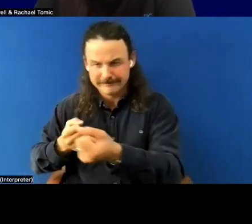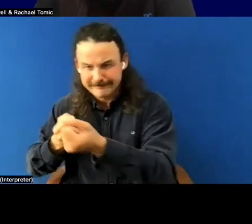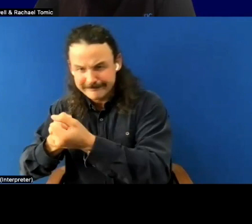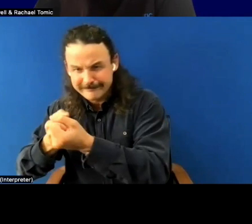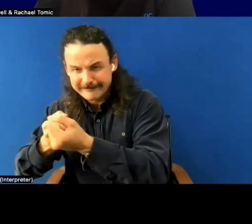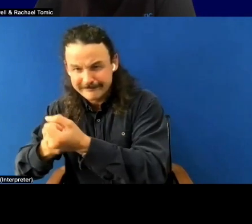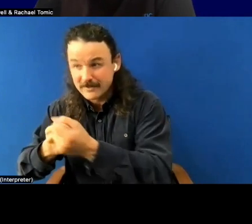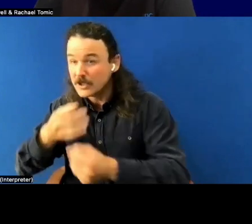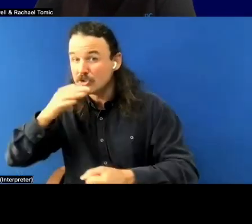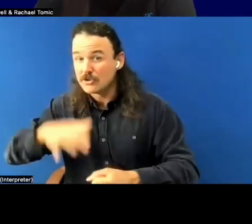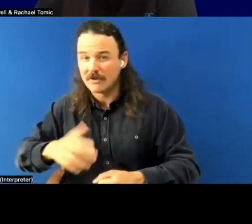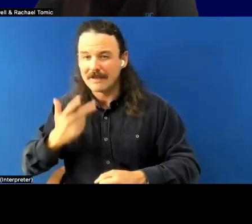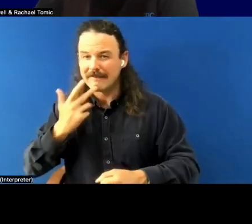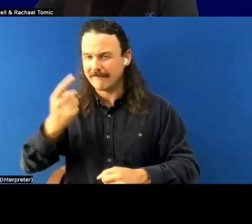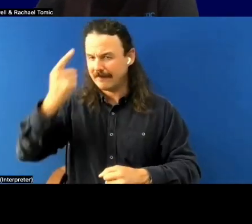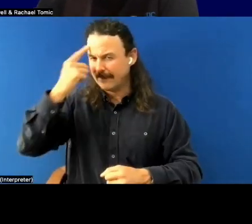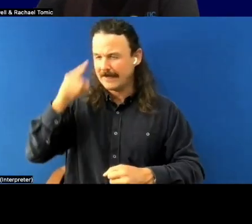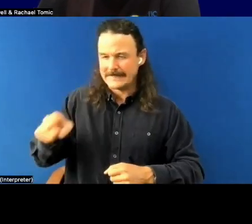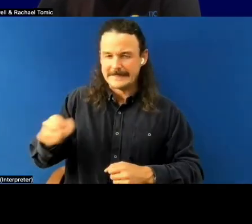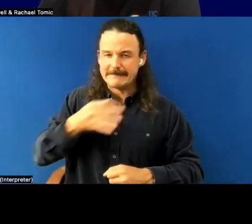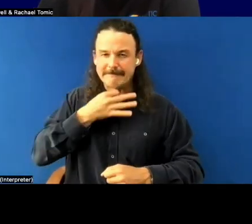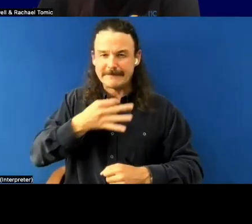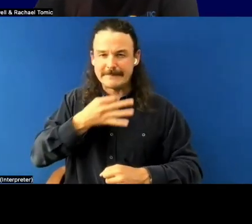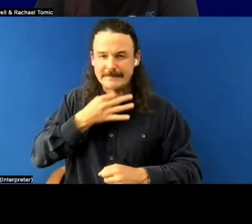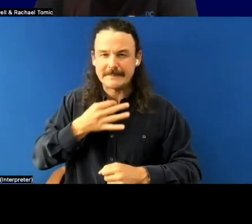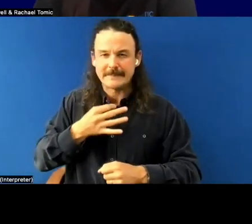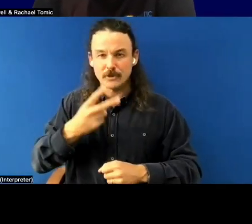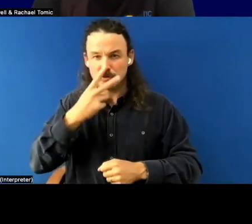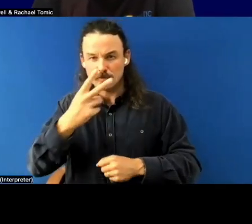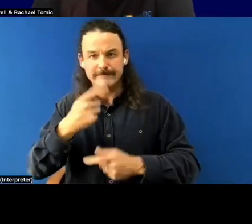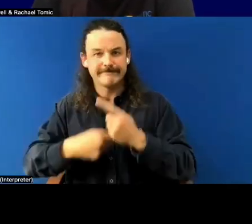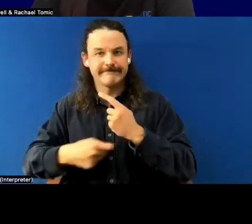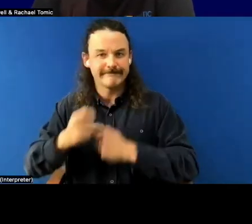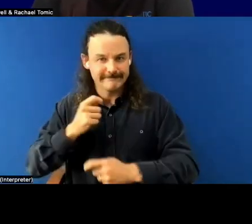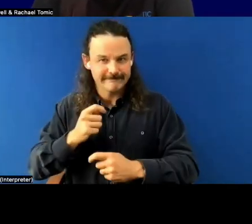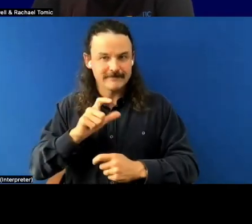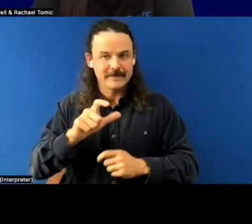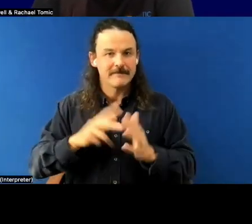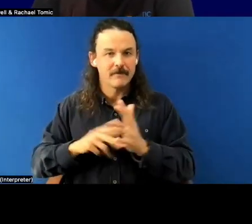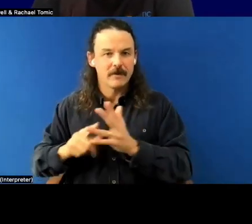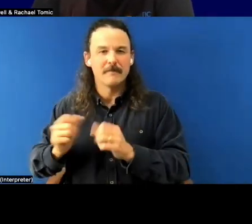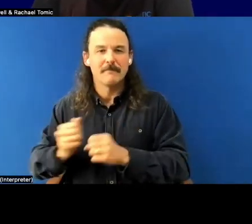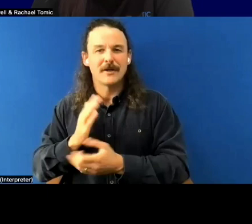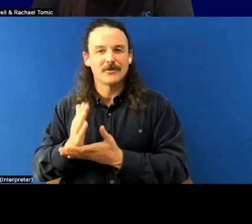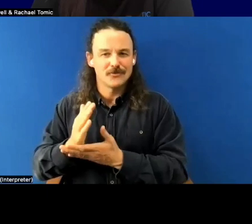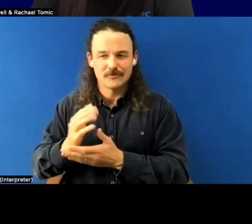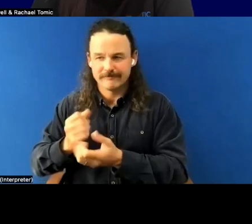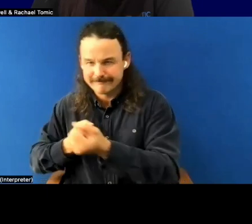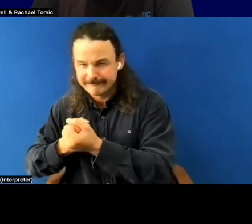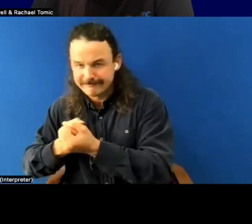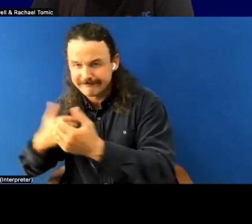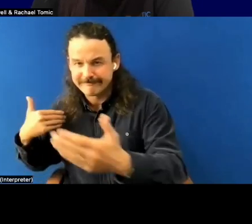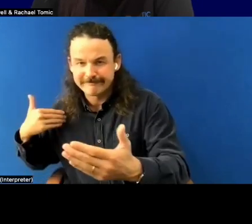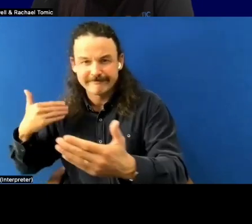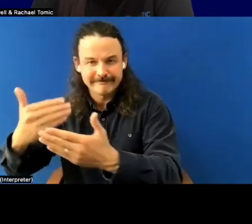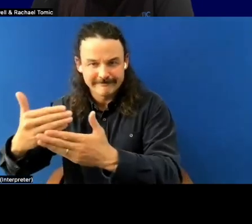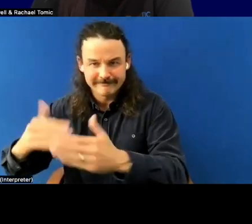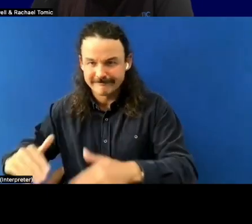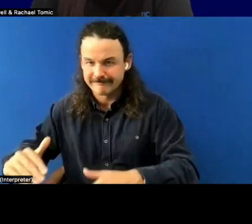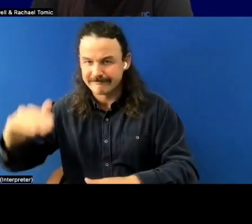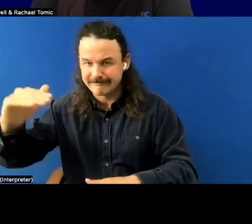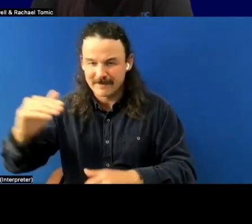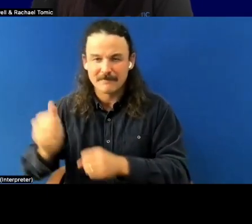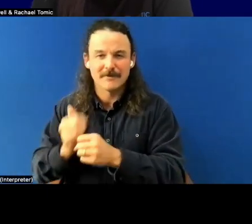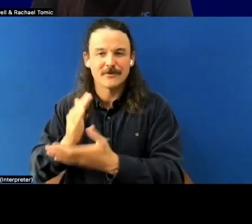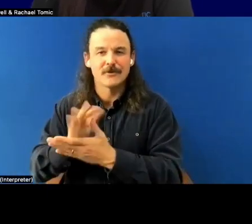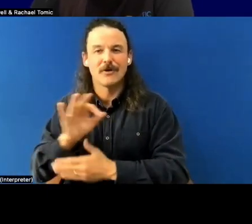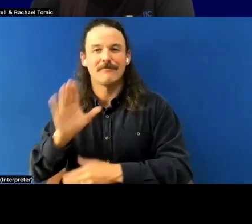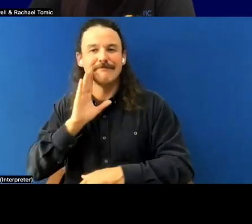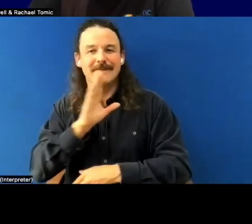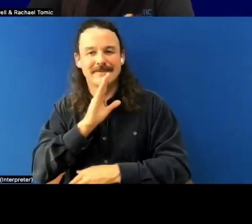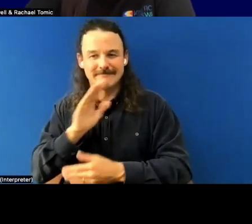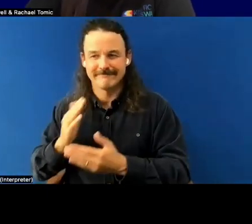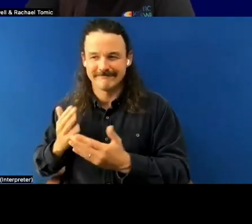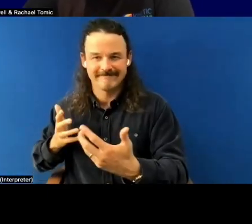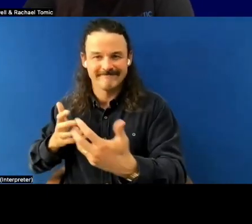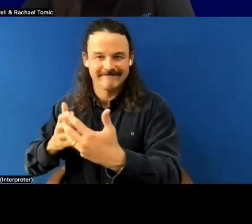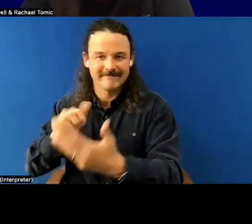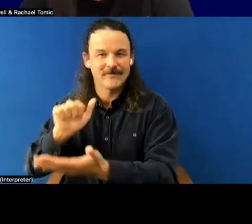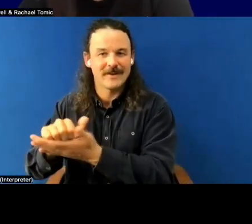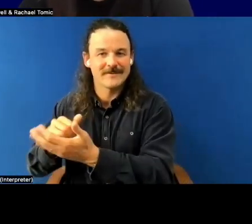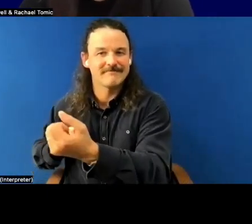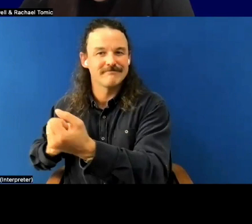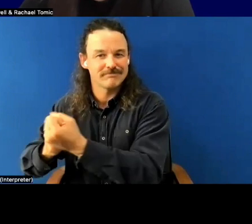need this level of support are not missed. We're now going to discuss the "F-words of